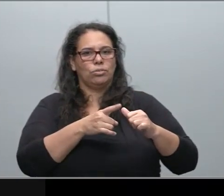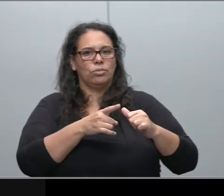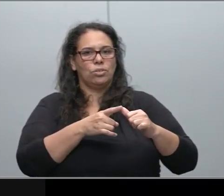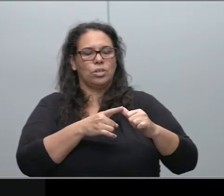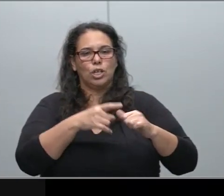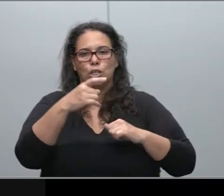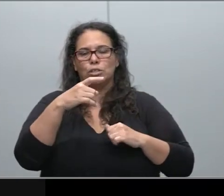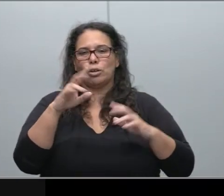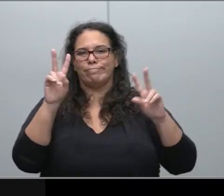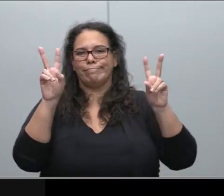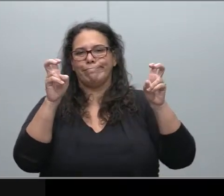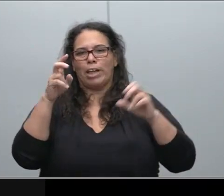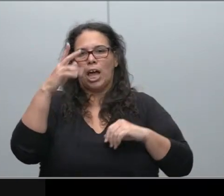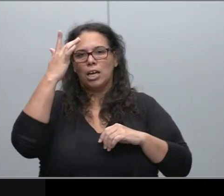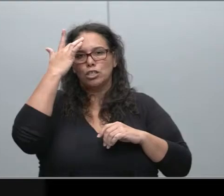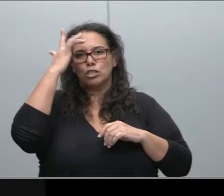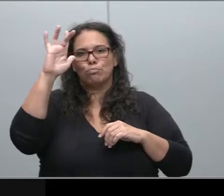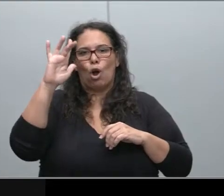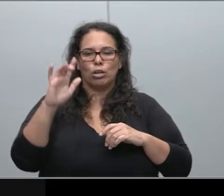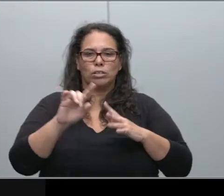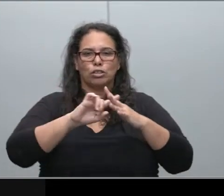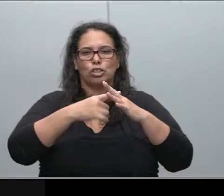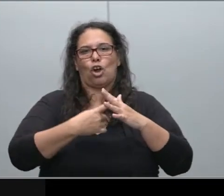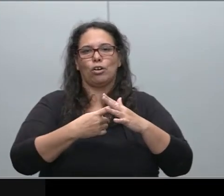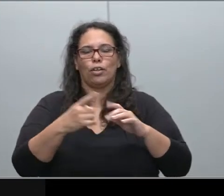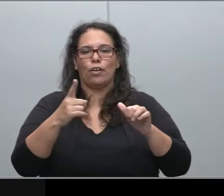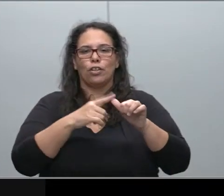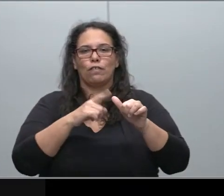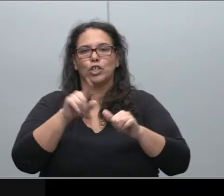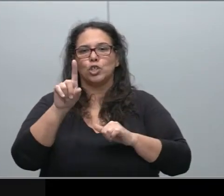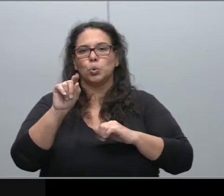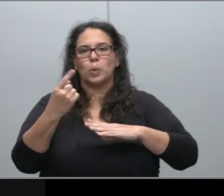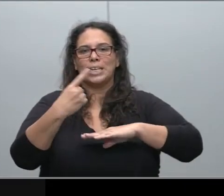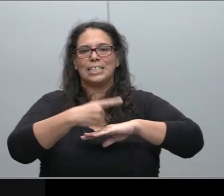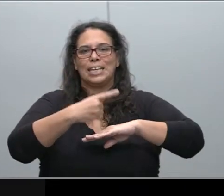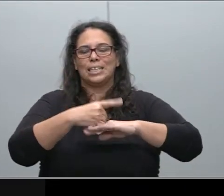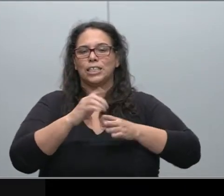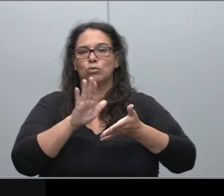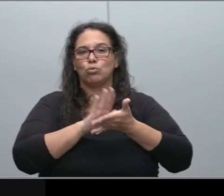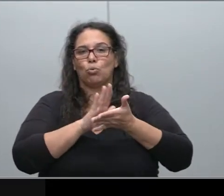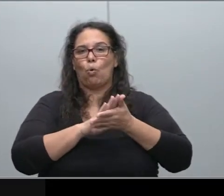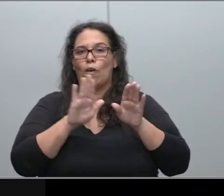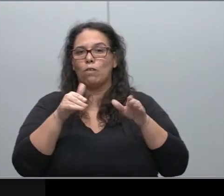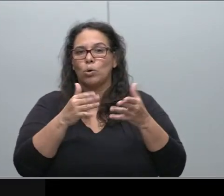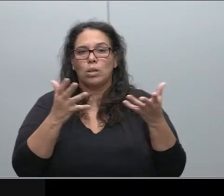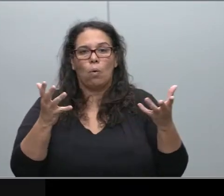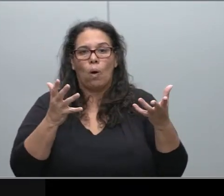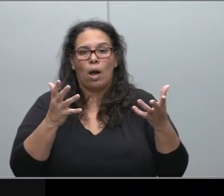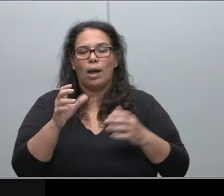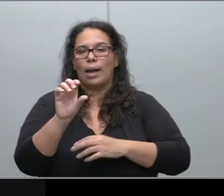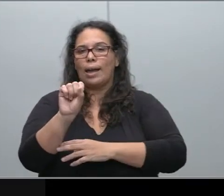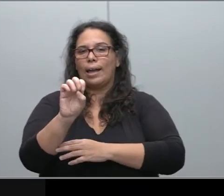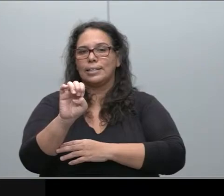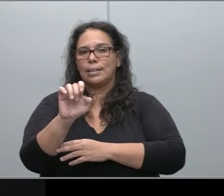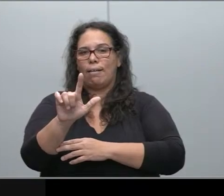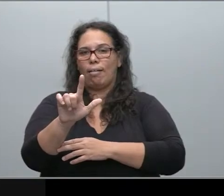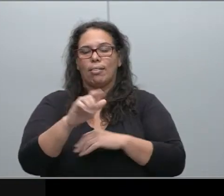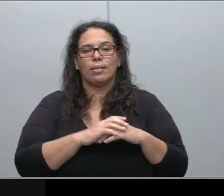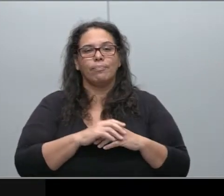And today, we're gonna dig deeper. And so those guiding questions, again, are coming back to us. Because we would like to use a certain protocol